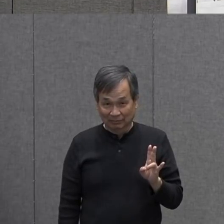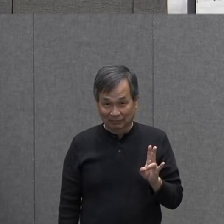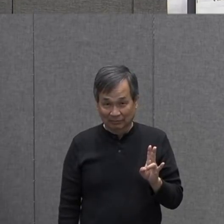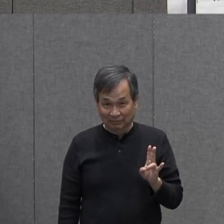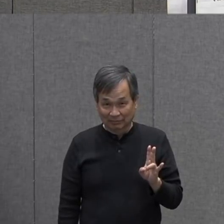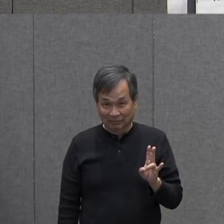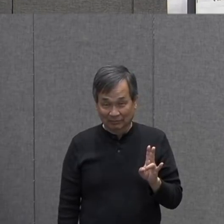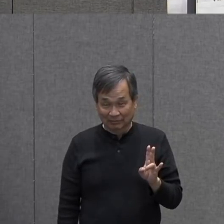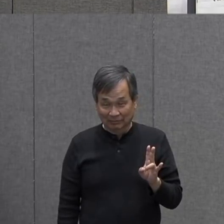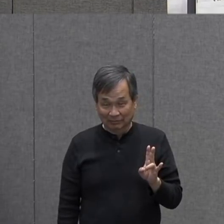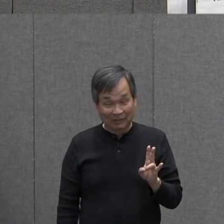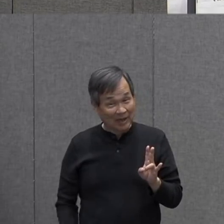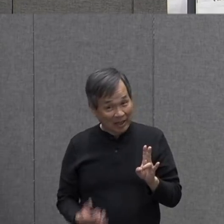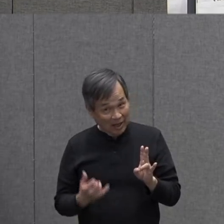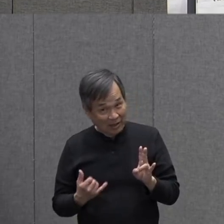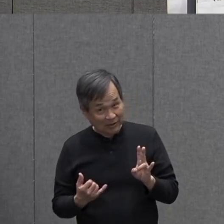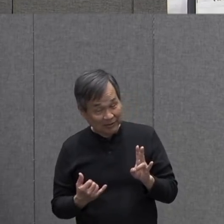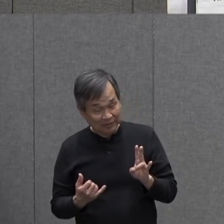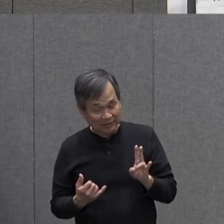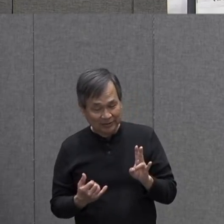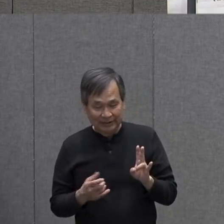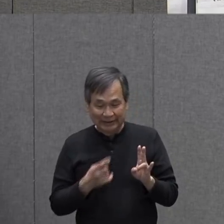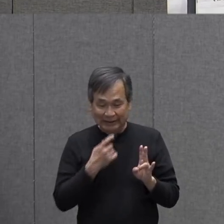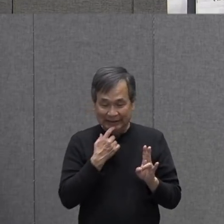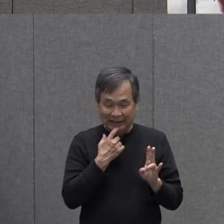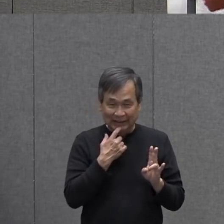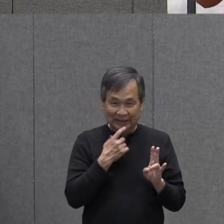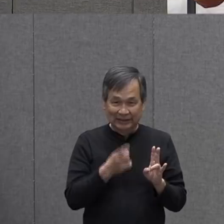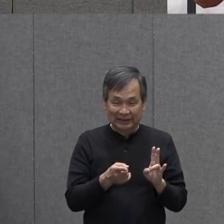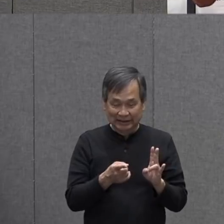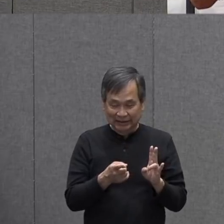All right, now let's look at the next one. The four and two.